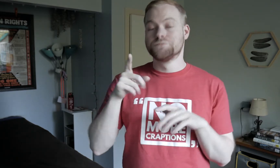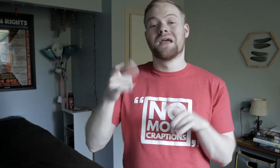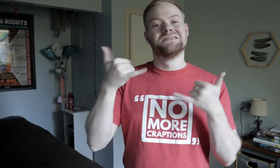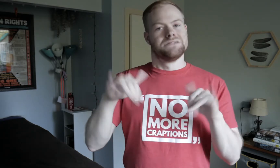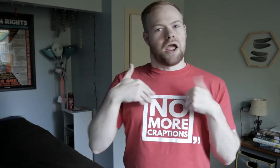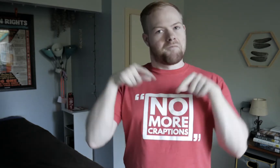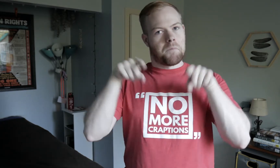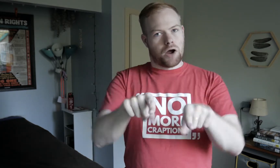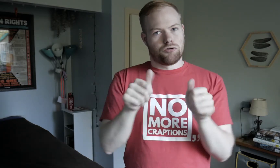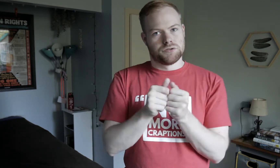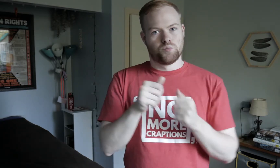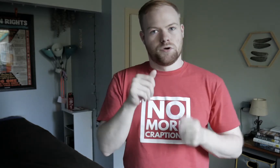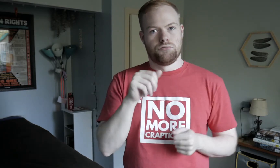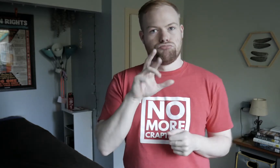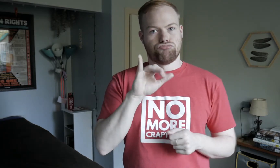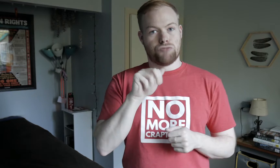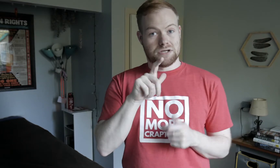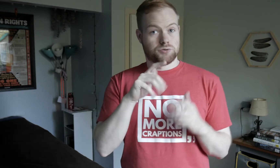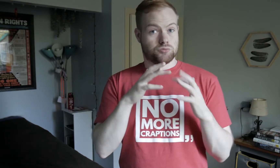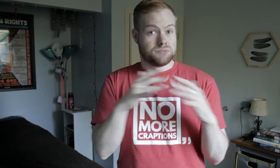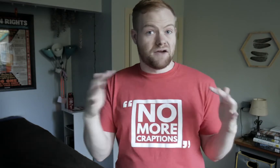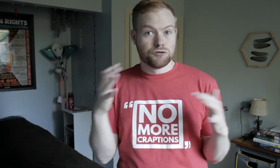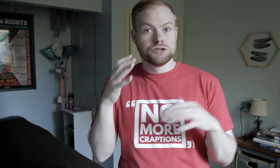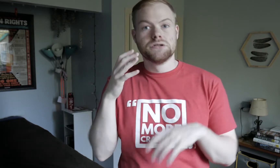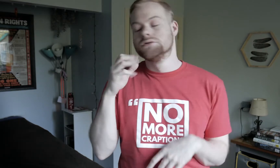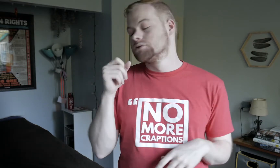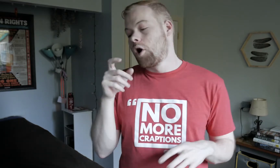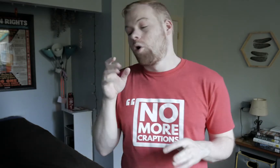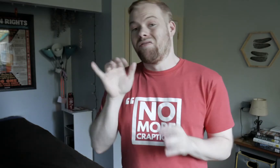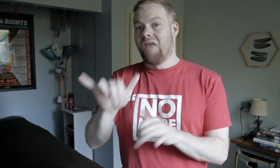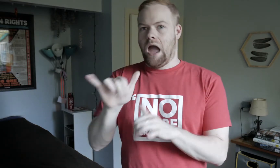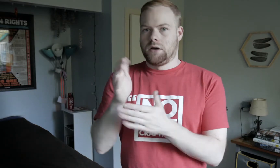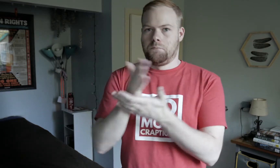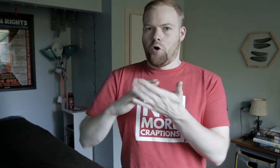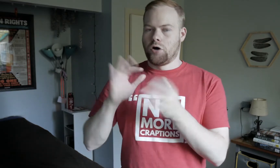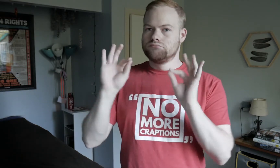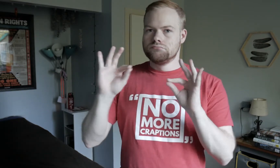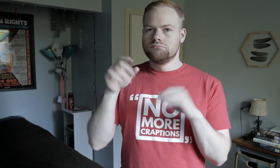It still has parallels with racial diversity, so that part is good.